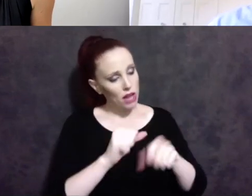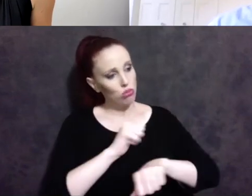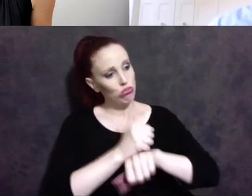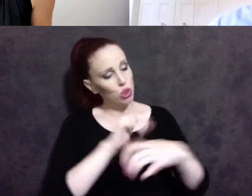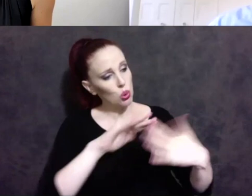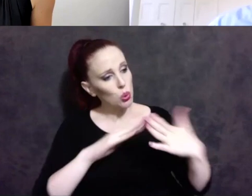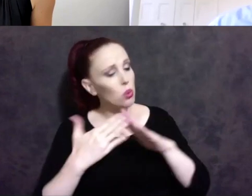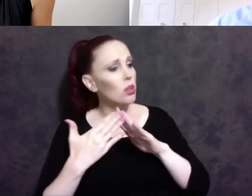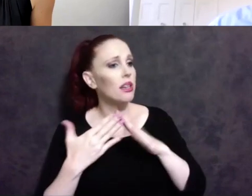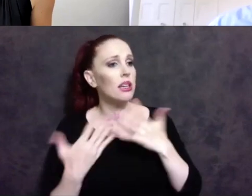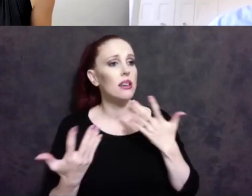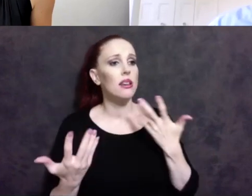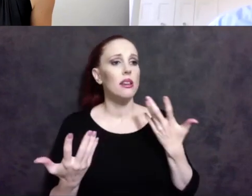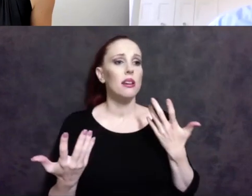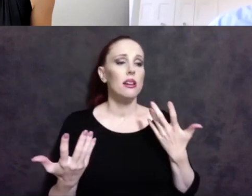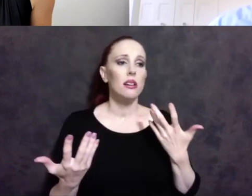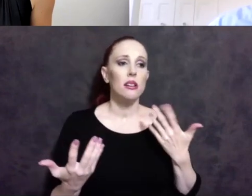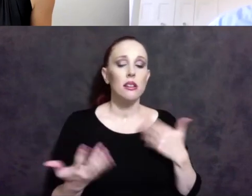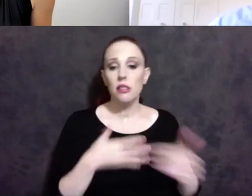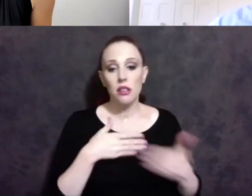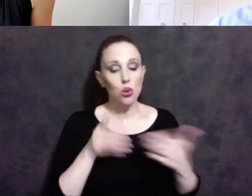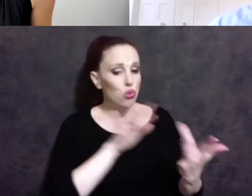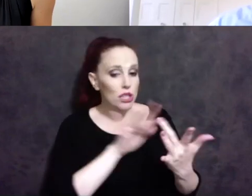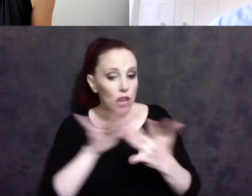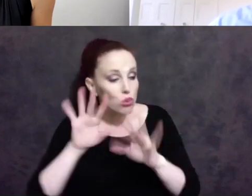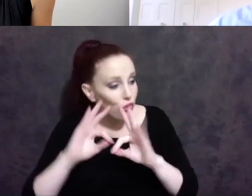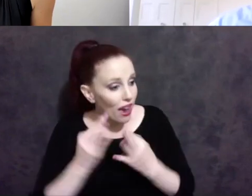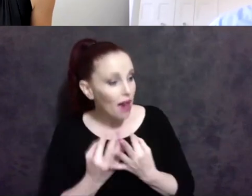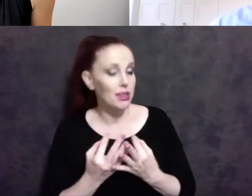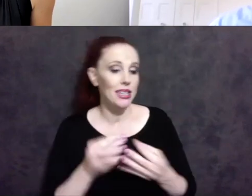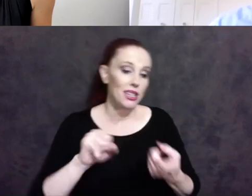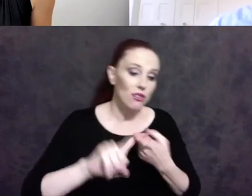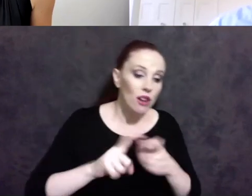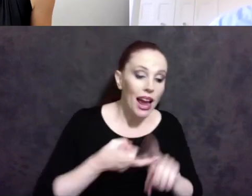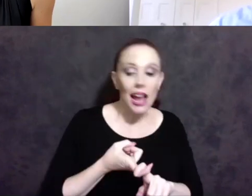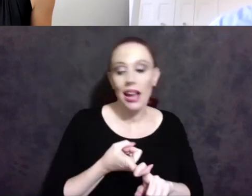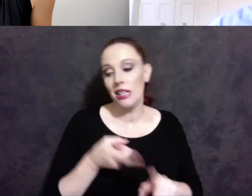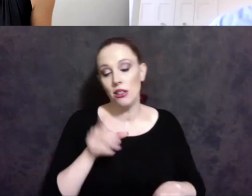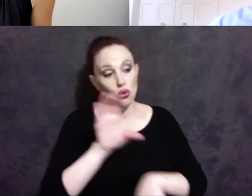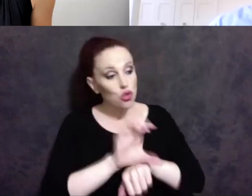You know, whether it is reaching out to family members, friends, church community, you know,